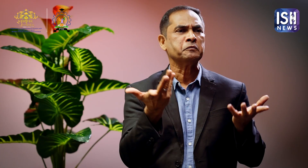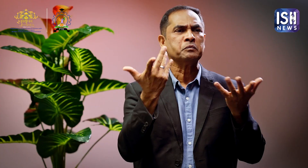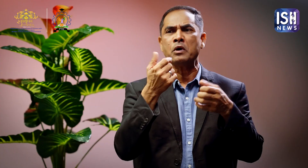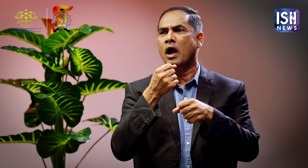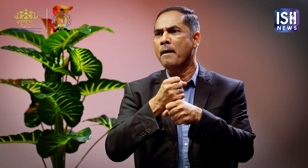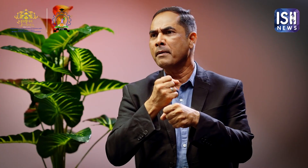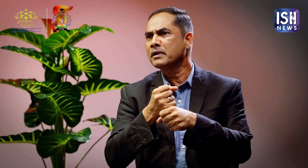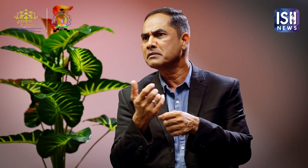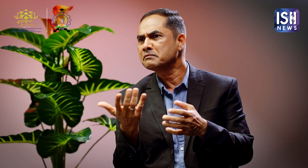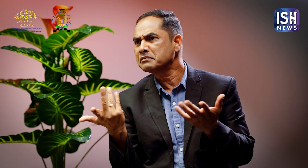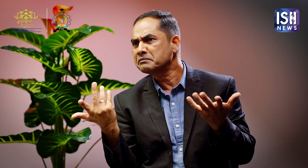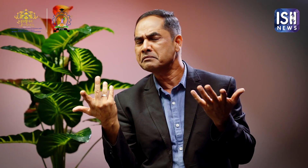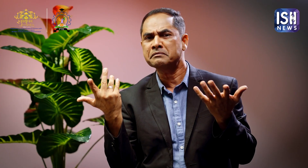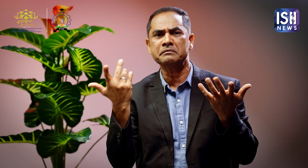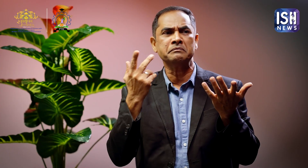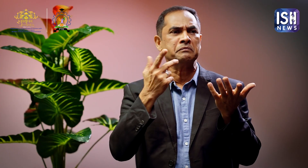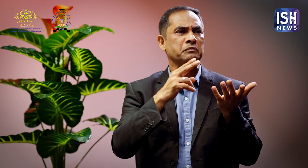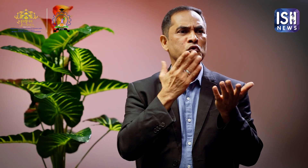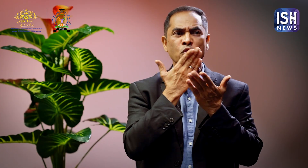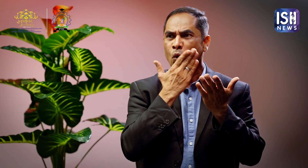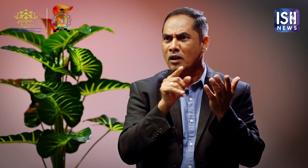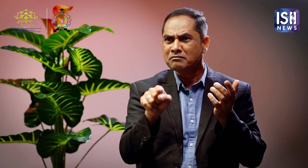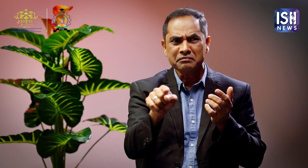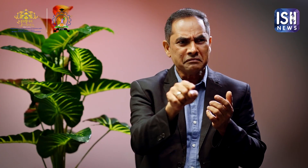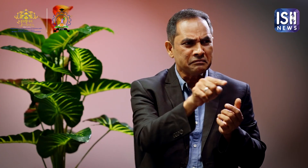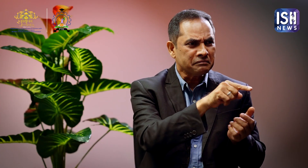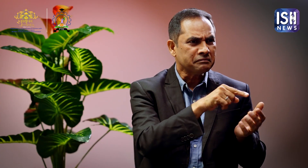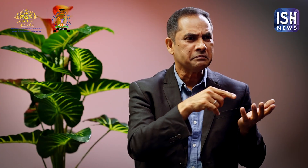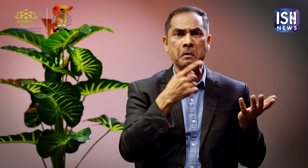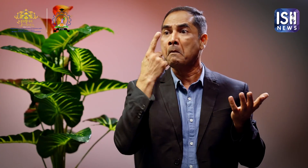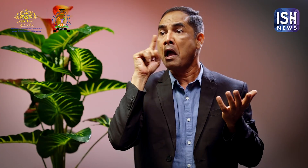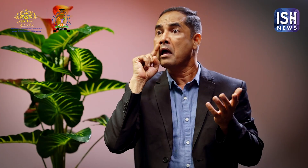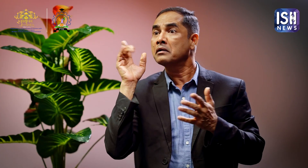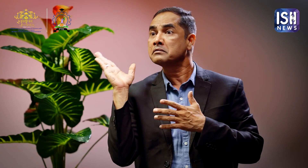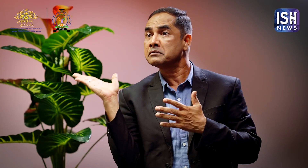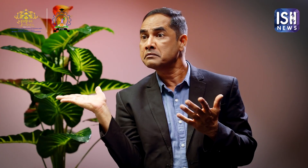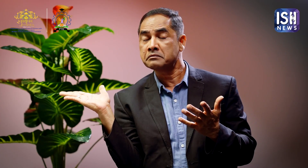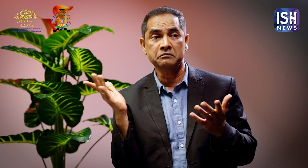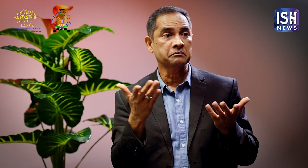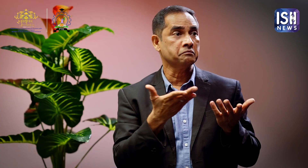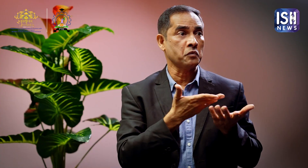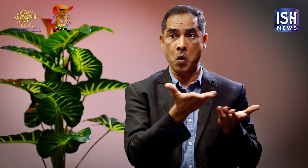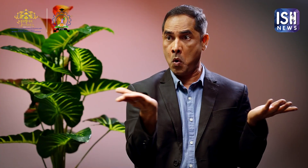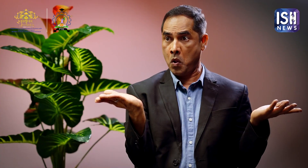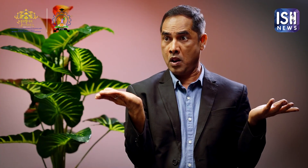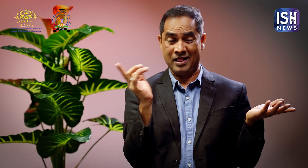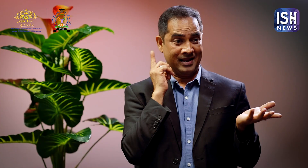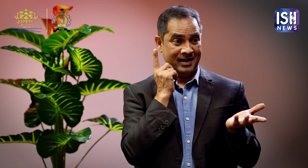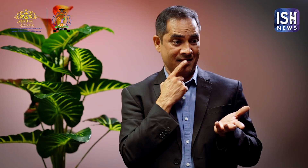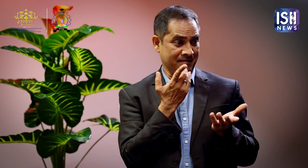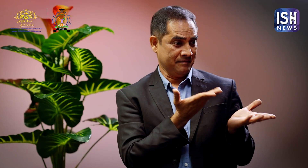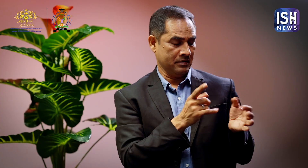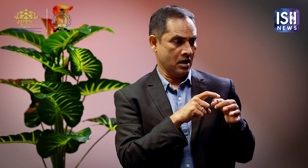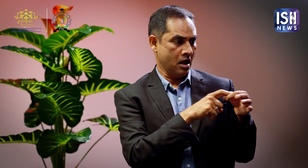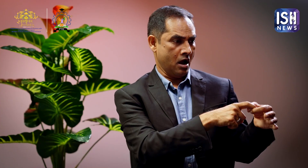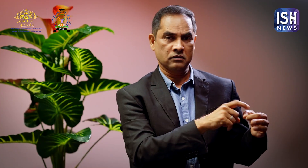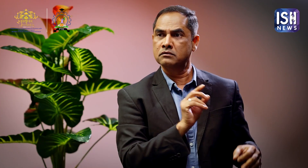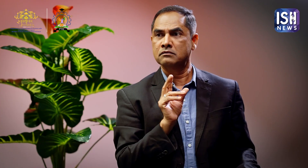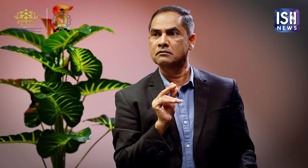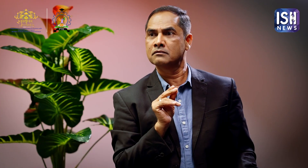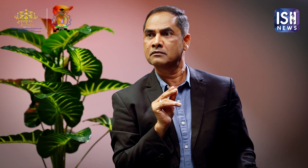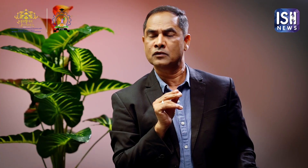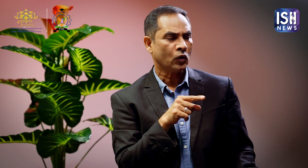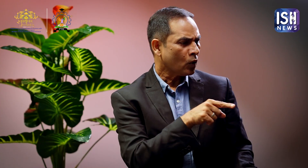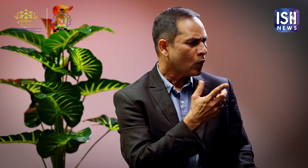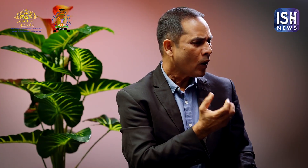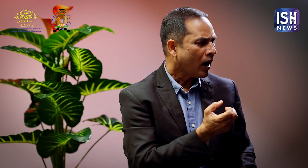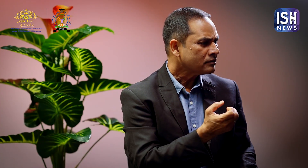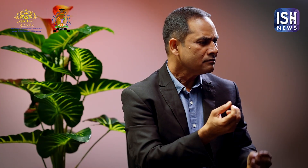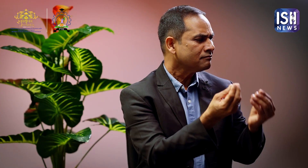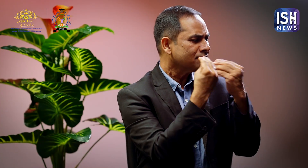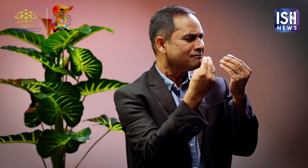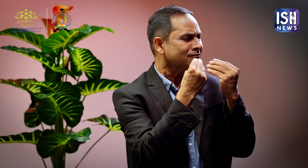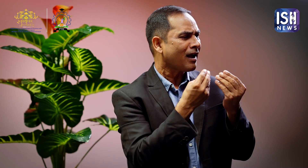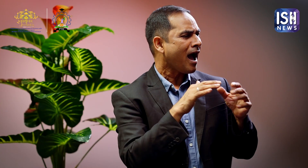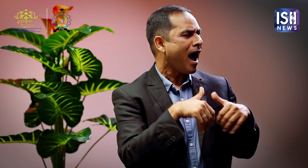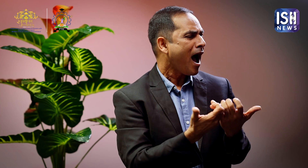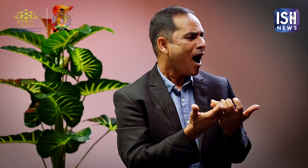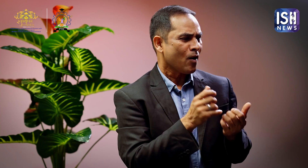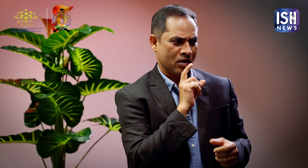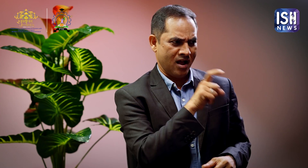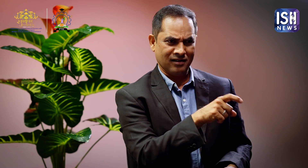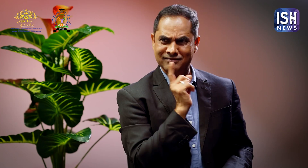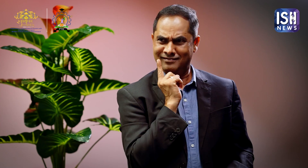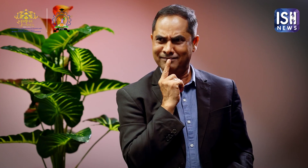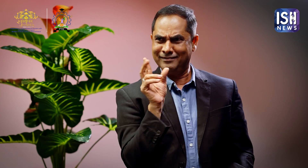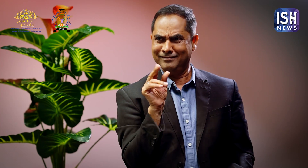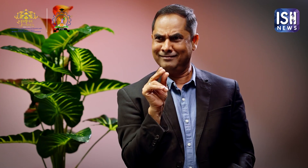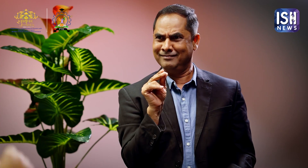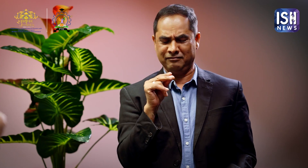The government, schools, and even parents have never asked Deaf people directly, 'What kind of education system do you want?'